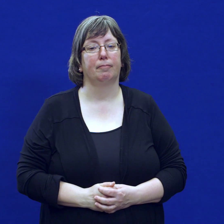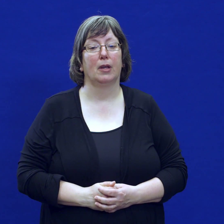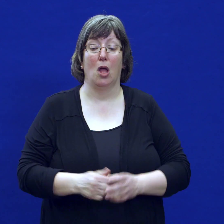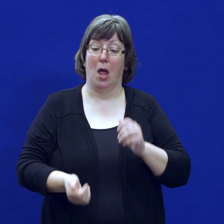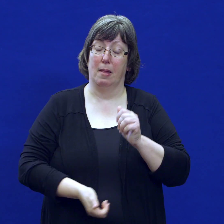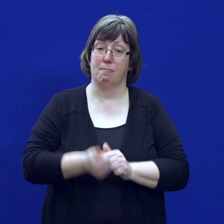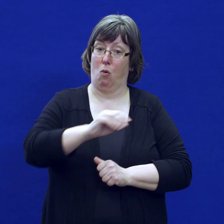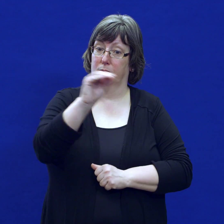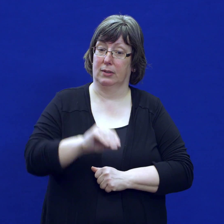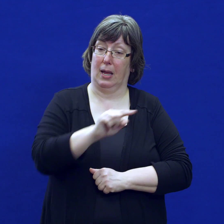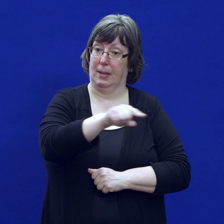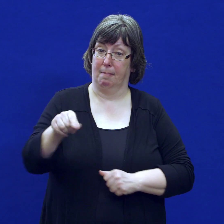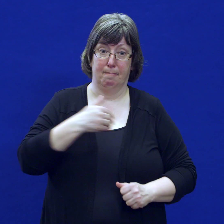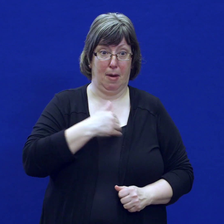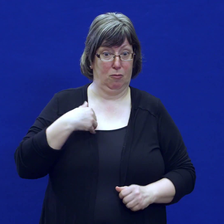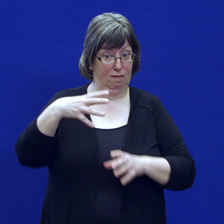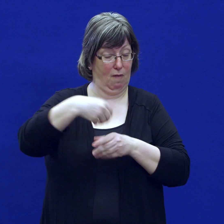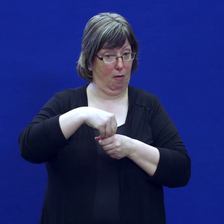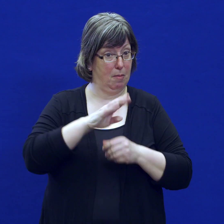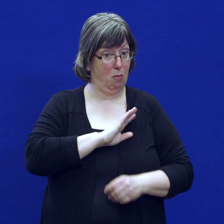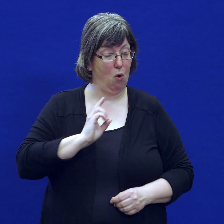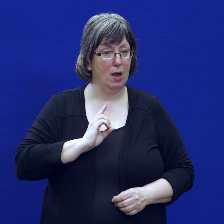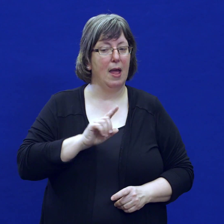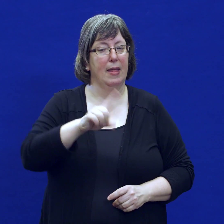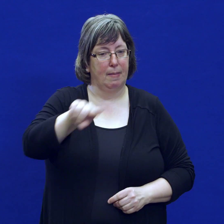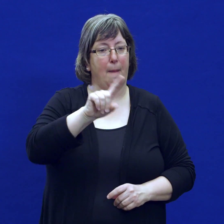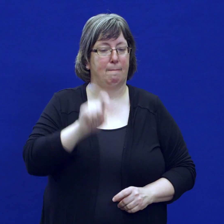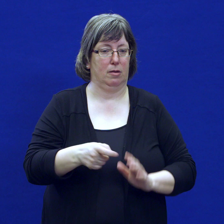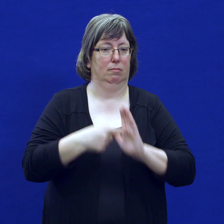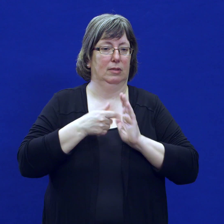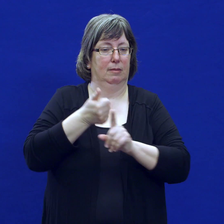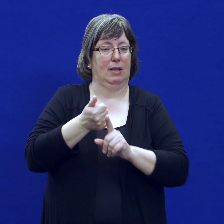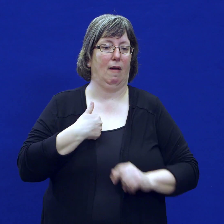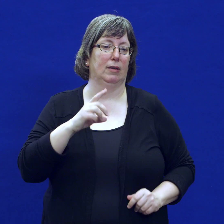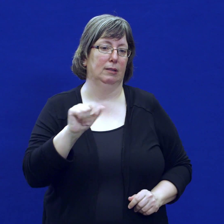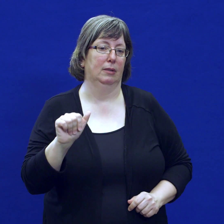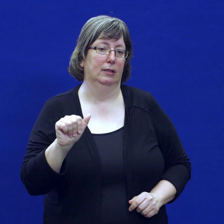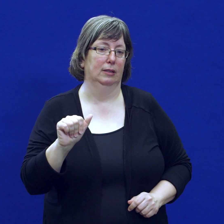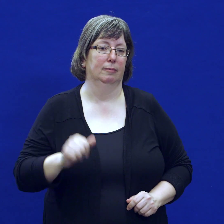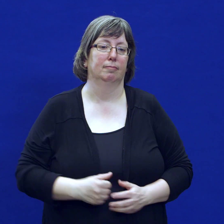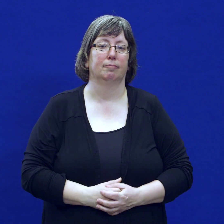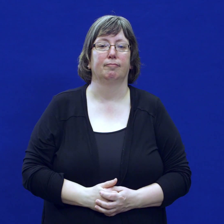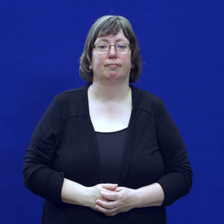The majority of the members of the board must be persons with disabilities.